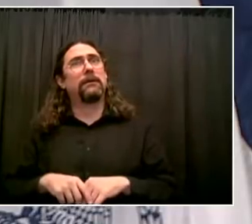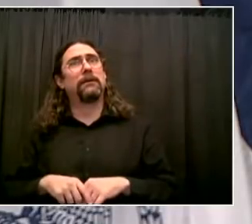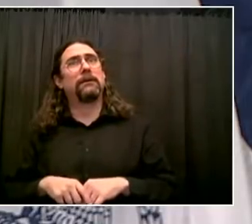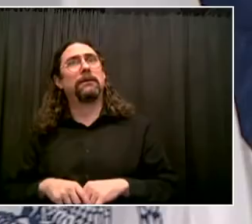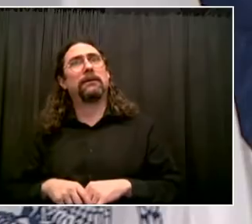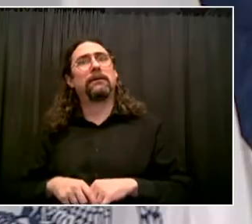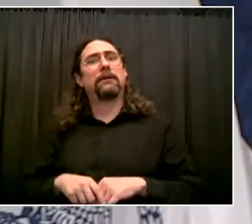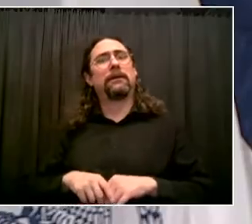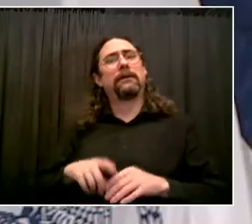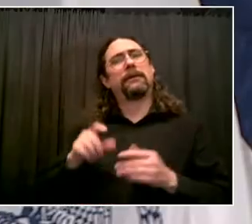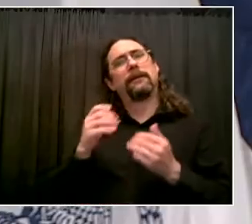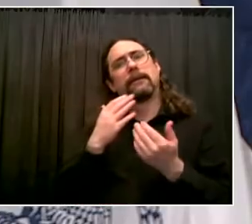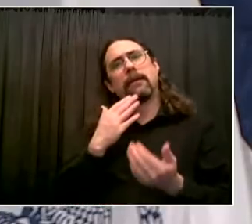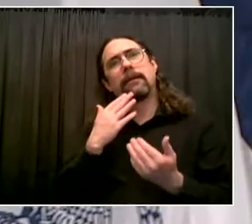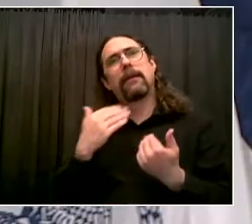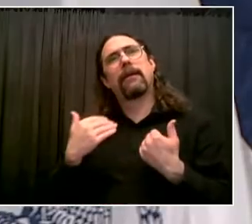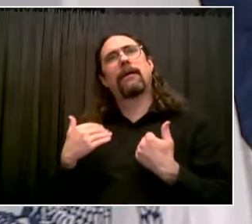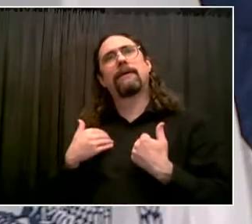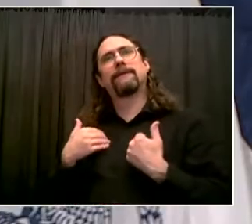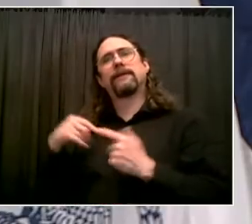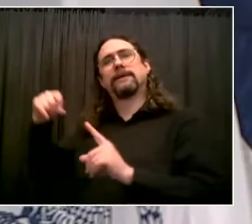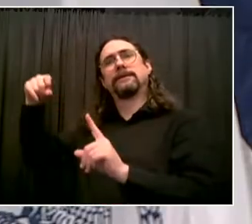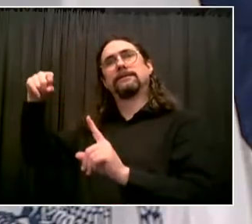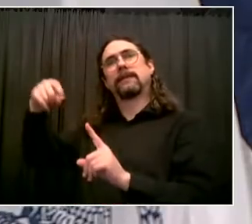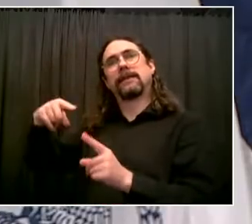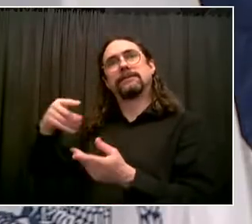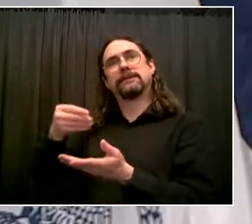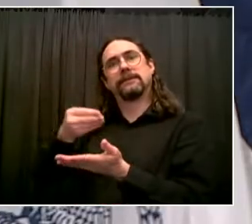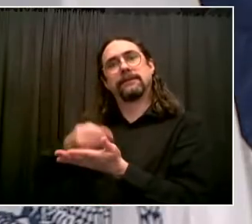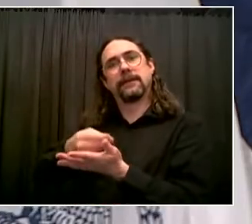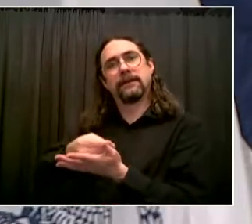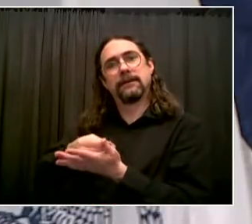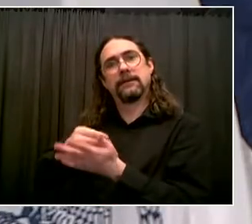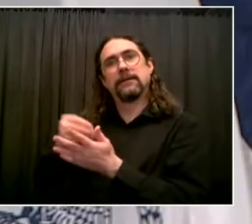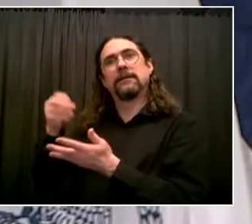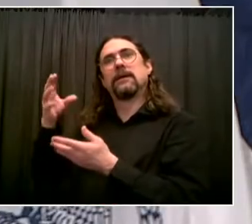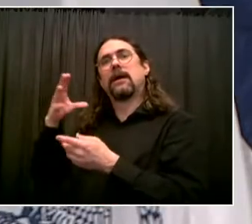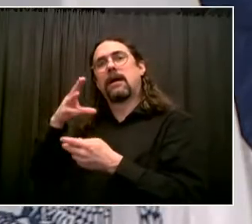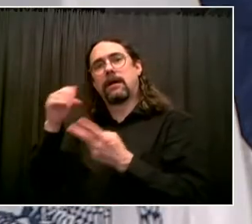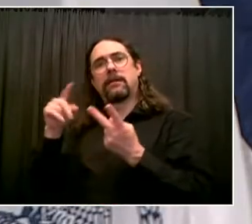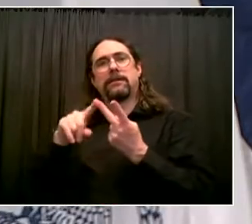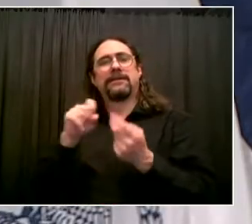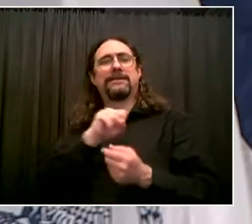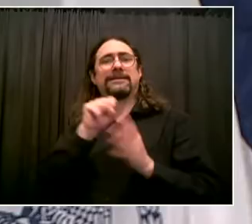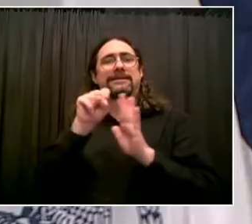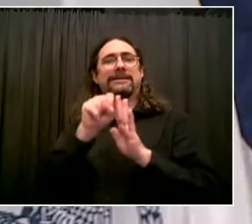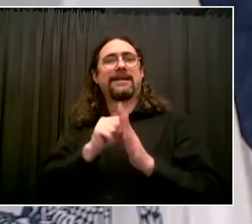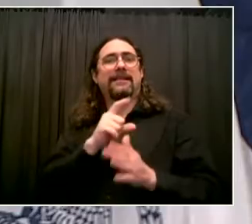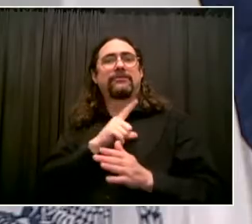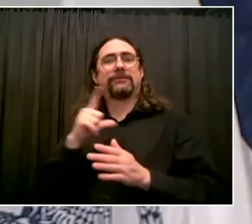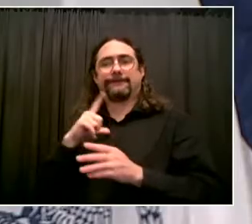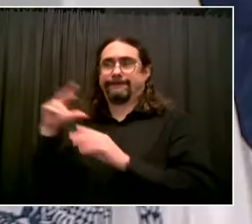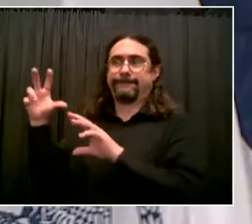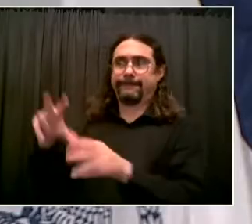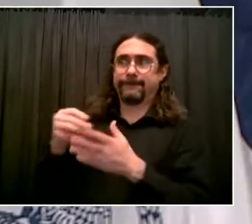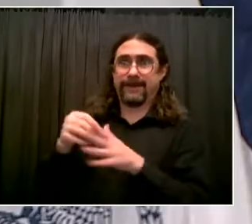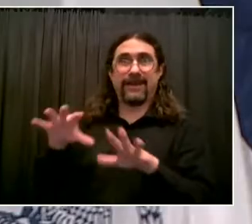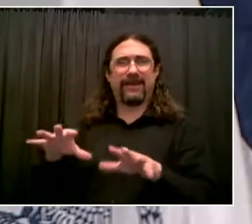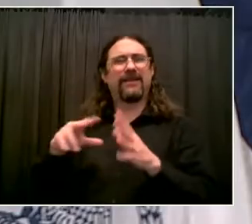AND THE ACTIONS OF THE STATE LEGISLATURWEE E ARABE LTO MAKE THOSE INVESTMENTS. THUS WERE WERE GOING TO KEEP